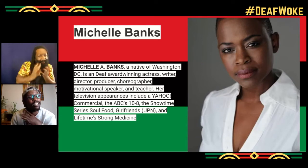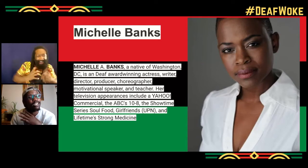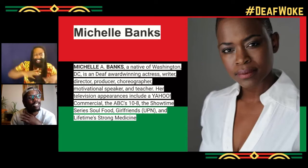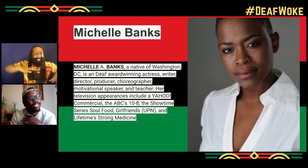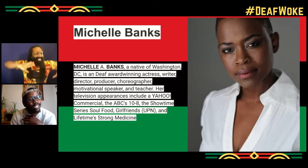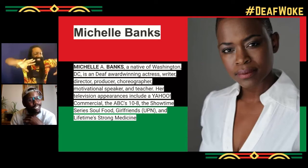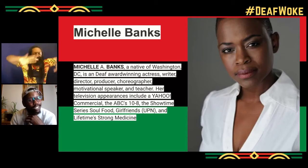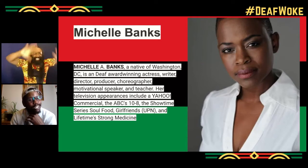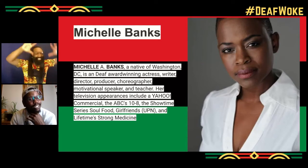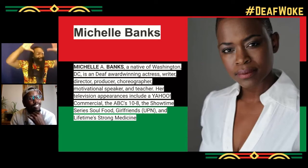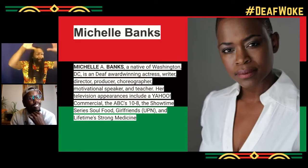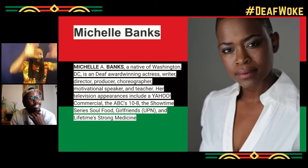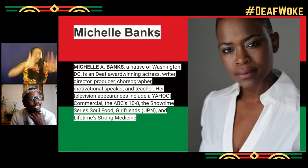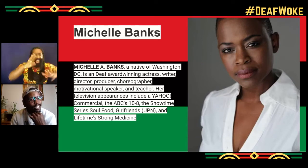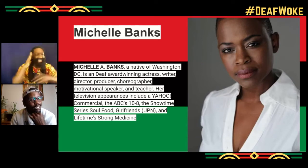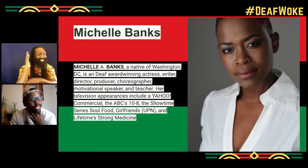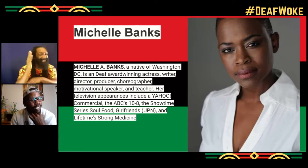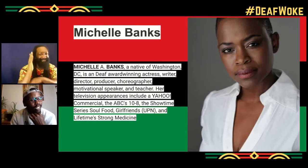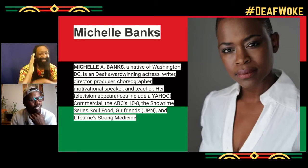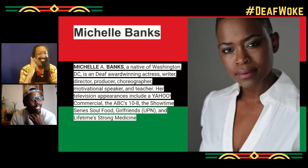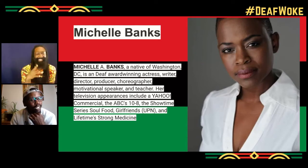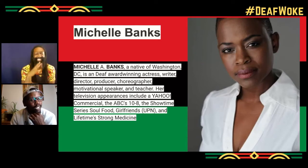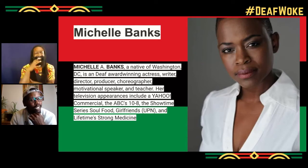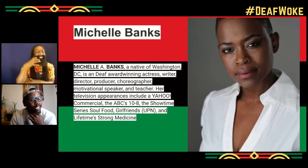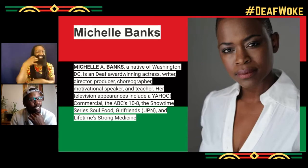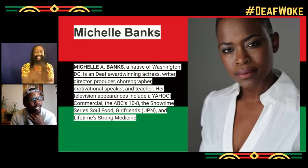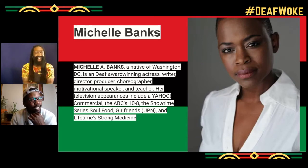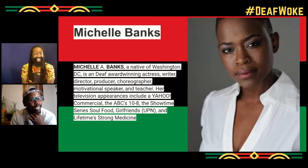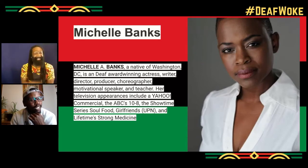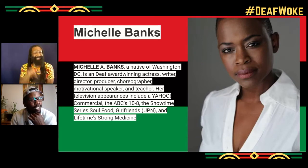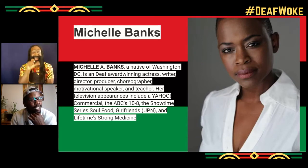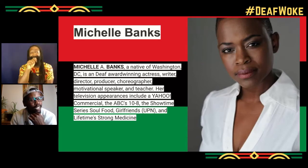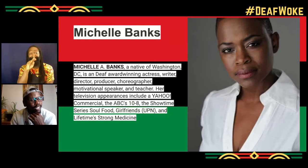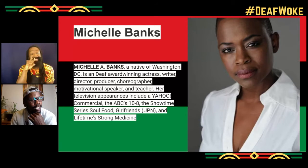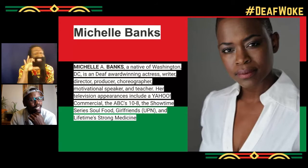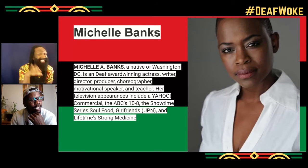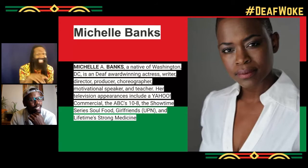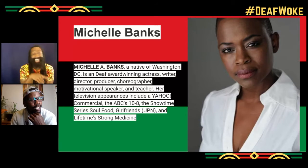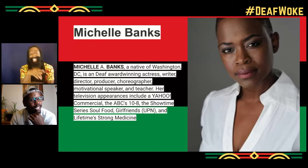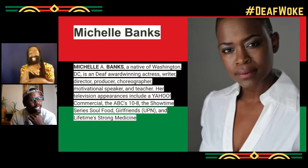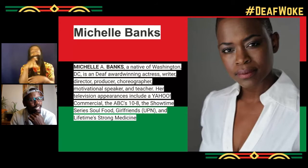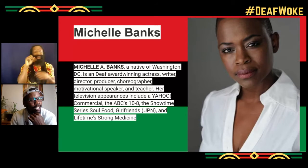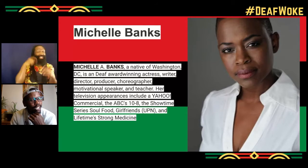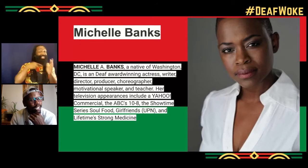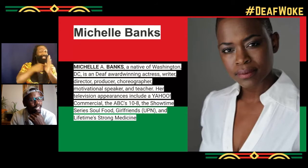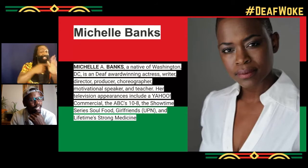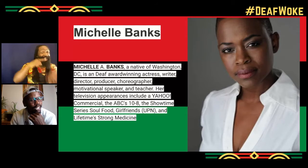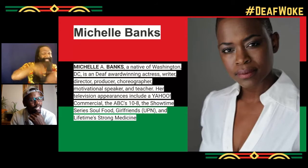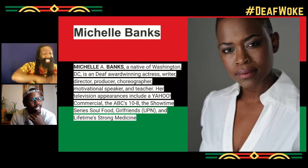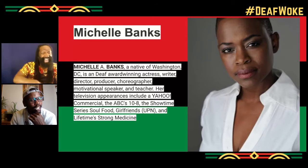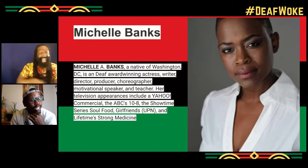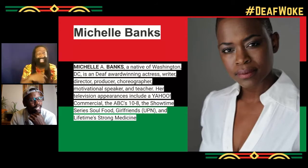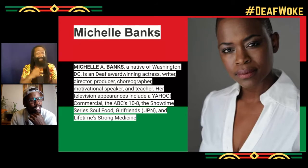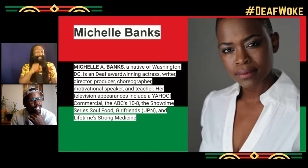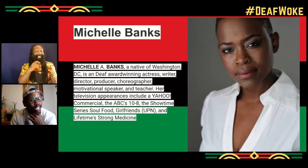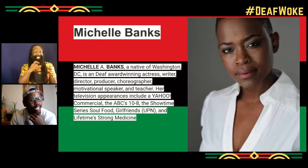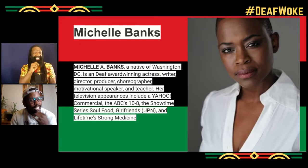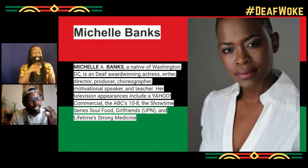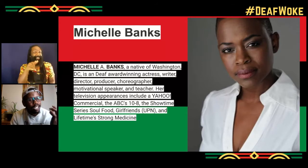she's a writer, a producer, a choreographer, a speaker, just an amazing person. And she's been on TV before.